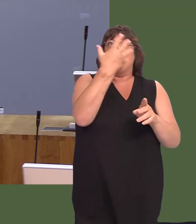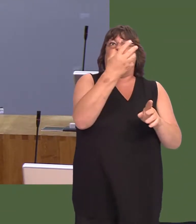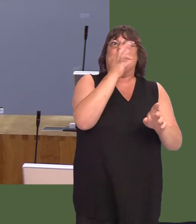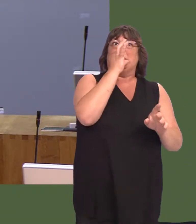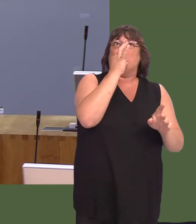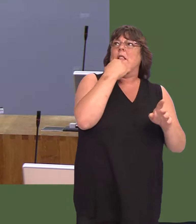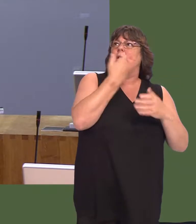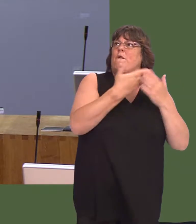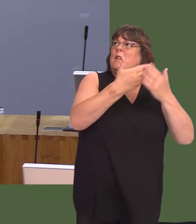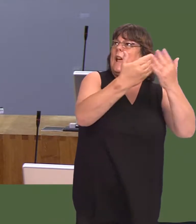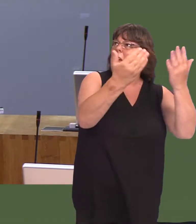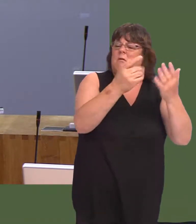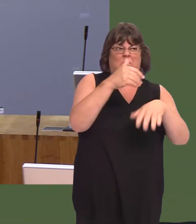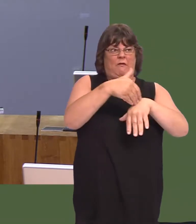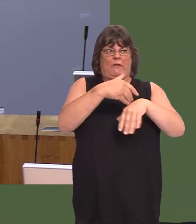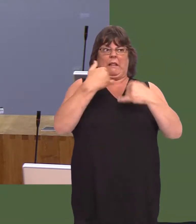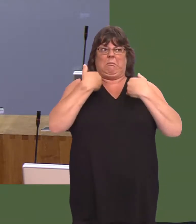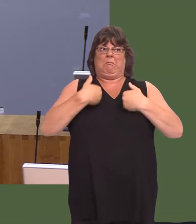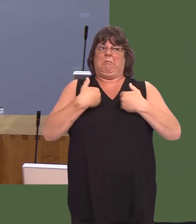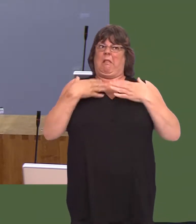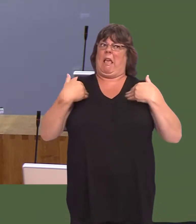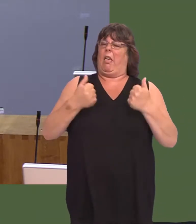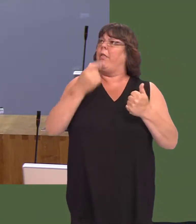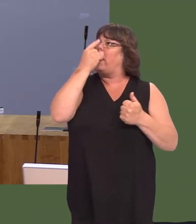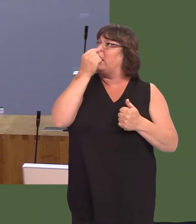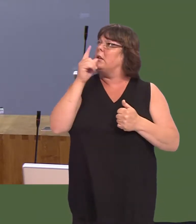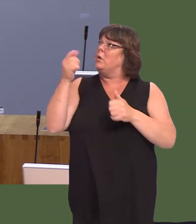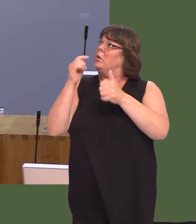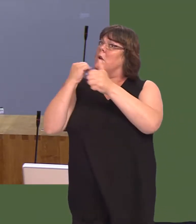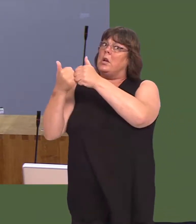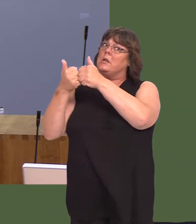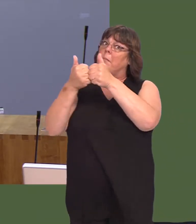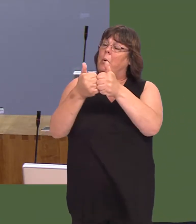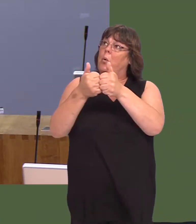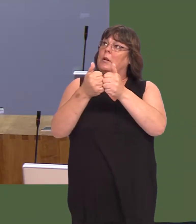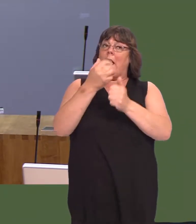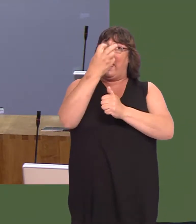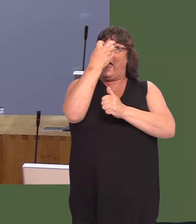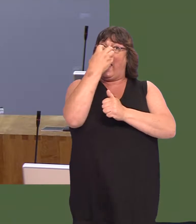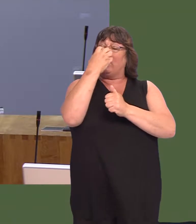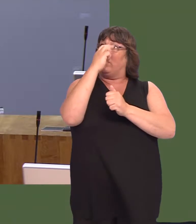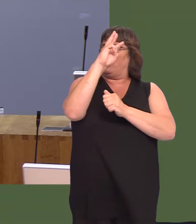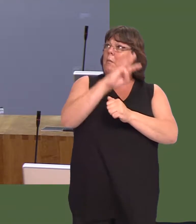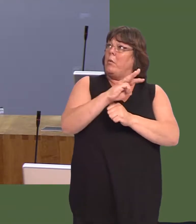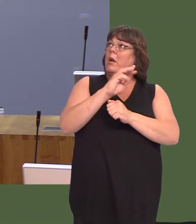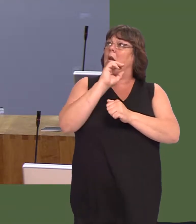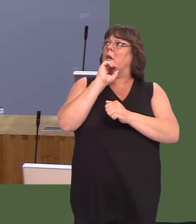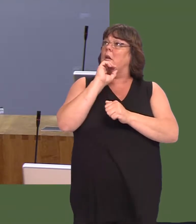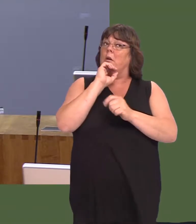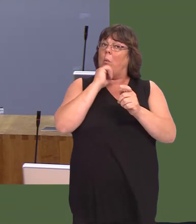I wonder whether you will join me in supporting Age Cymruís campaign on loneliness, ëNo one should have no oneí.